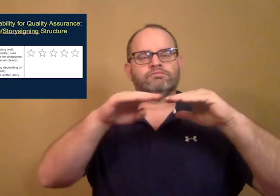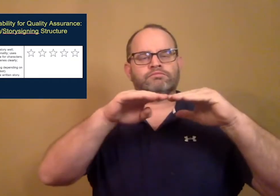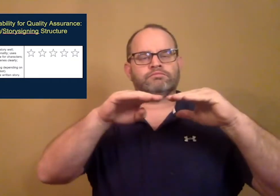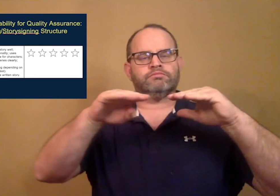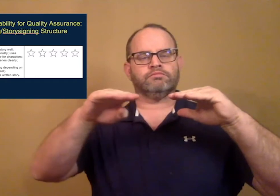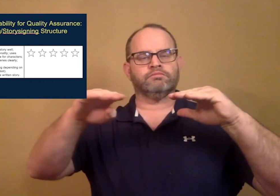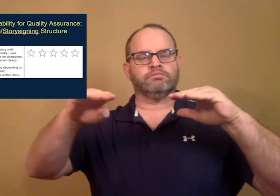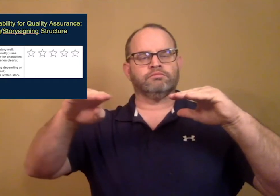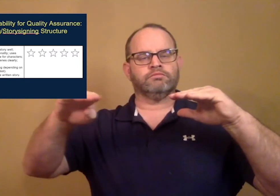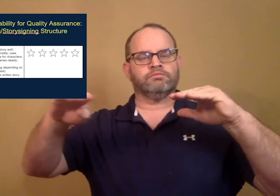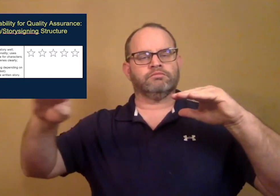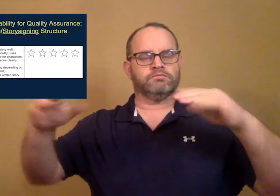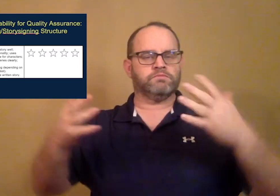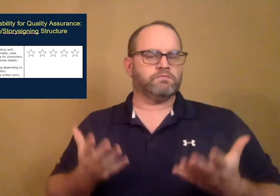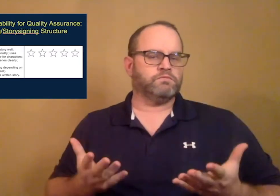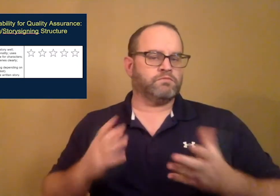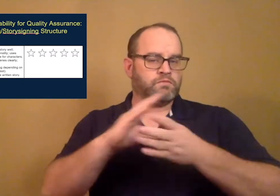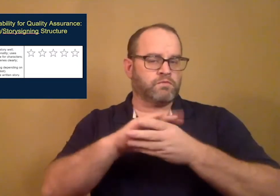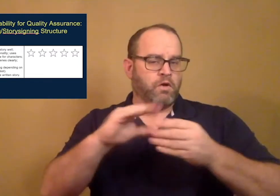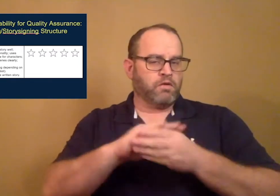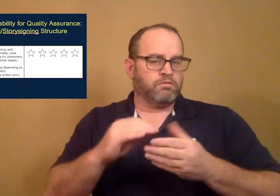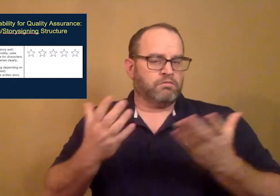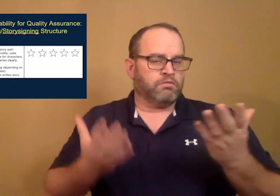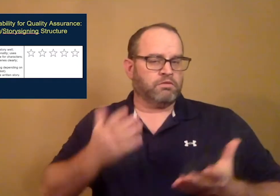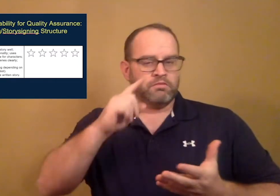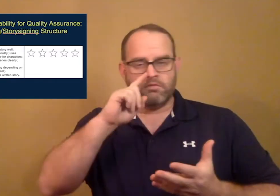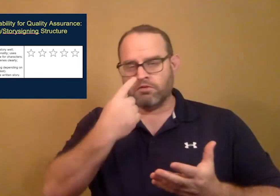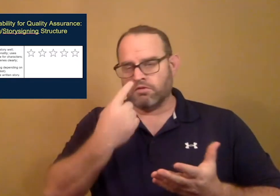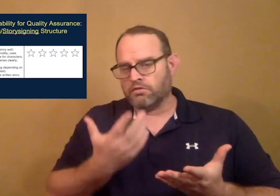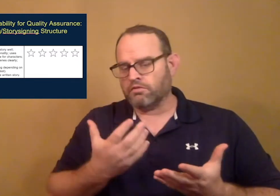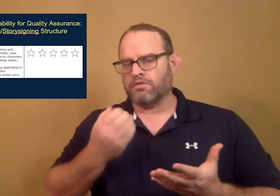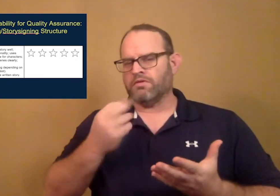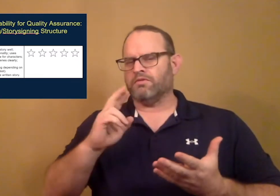If the story is told at a monotonic pace, the viewer might lose focus and attention.